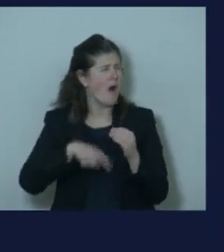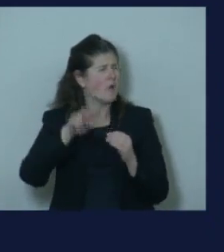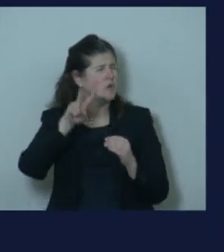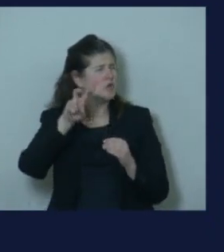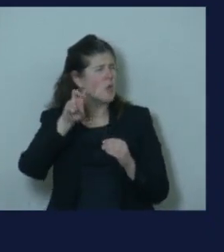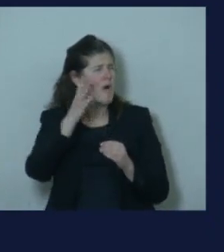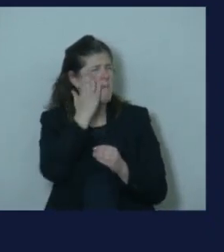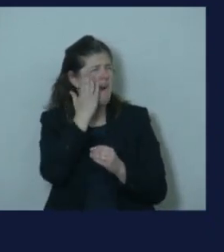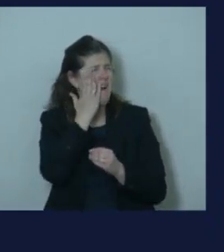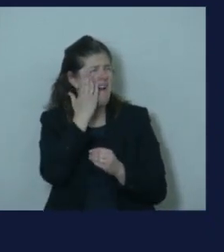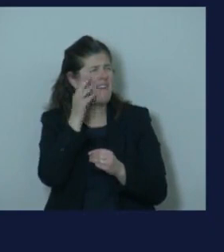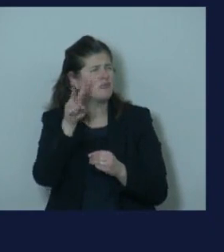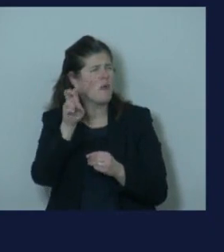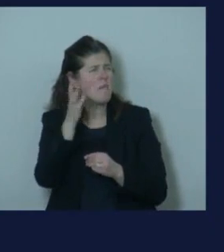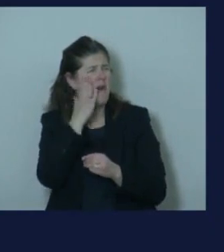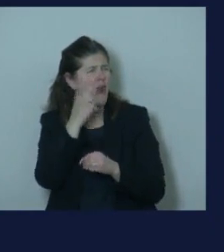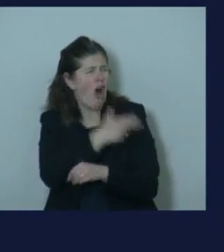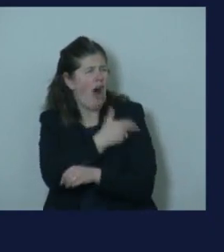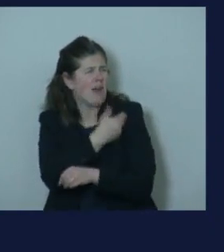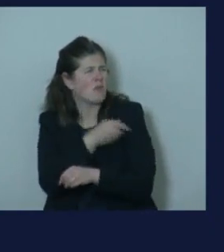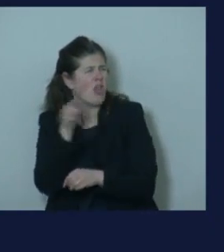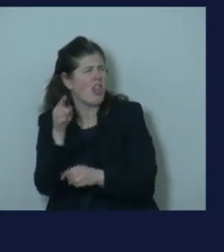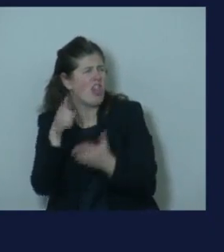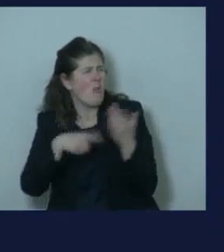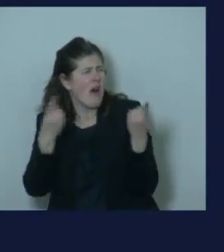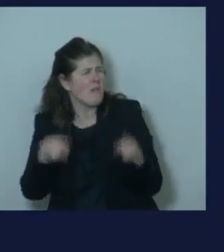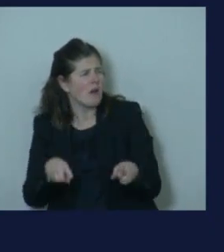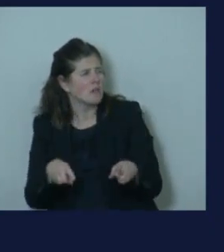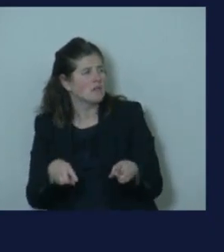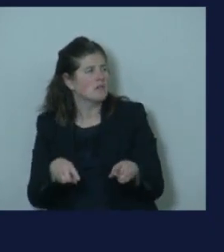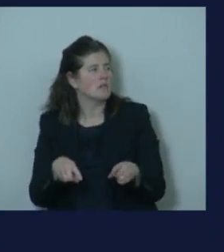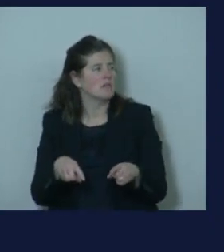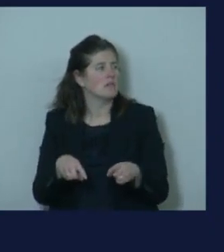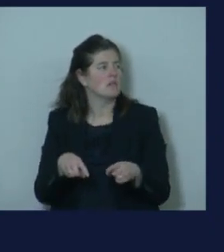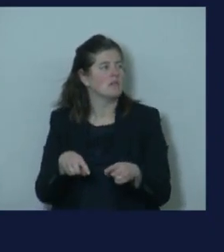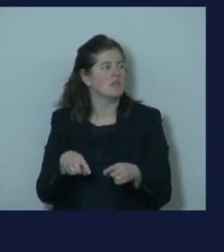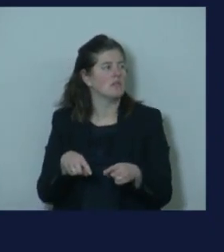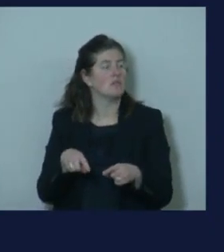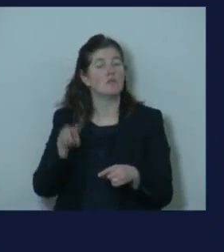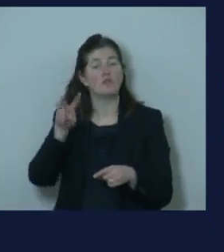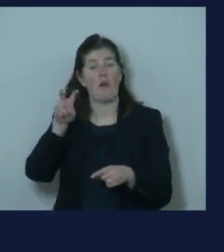I TALKED ABOUT OUR READINESS FOR GALLUP AND ALBUQUERQUE.